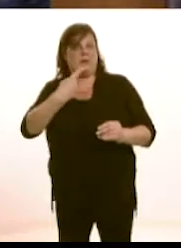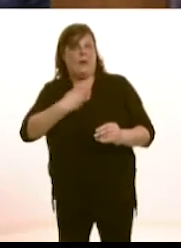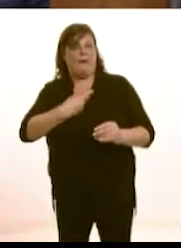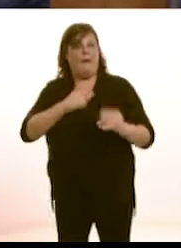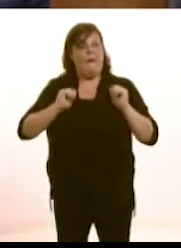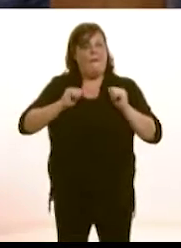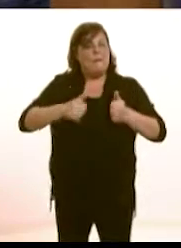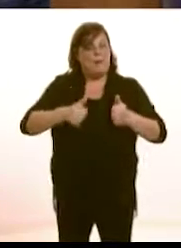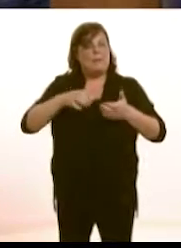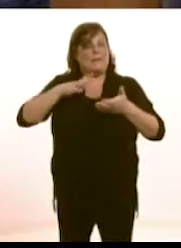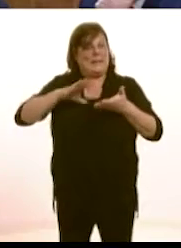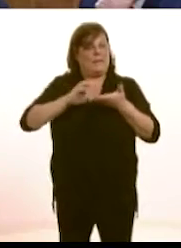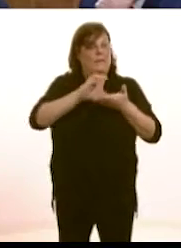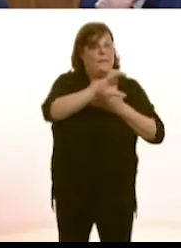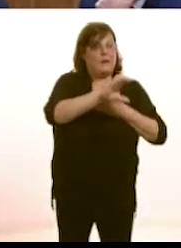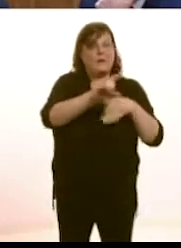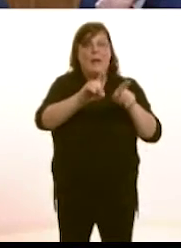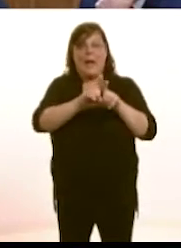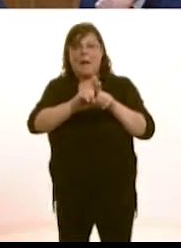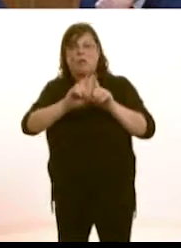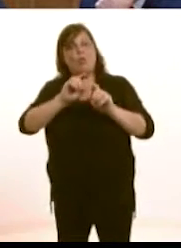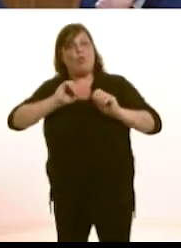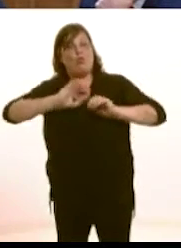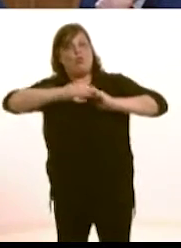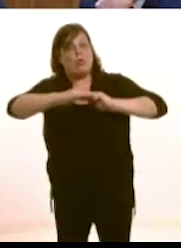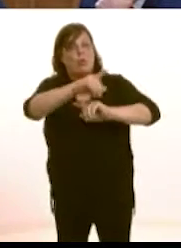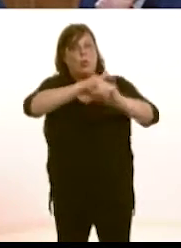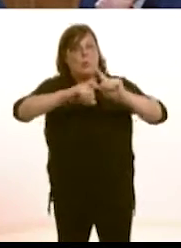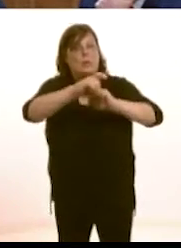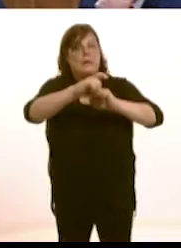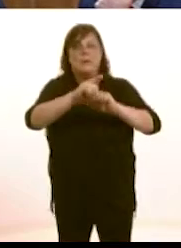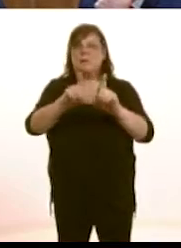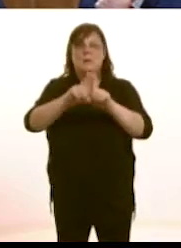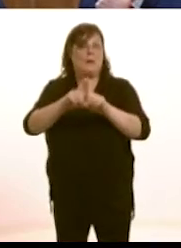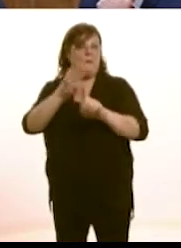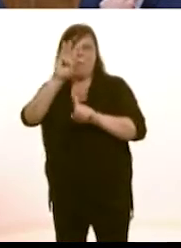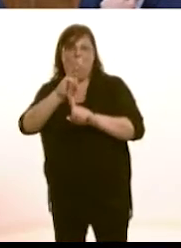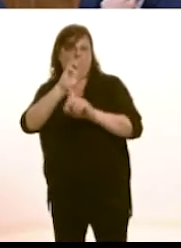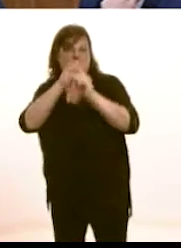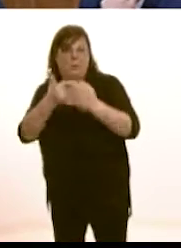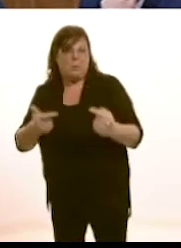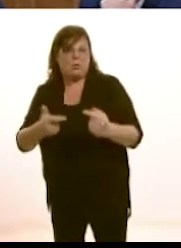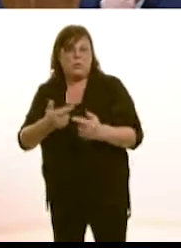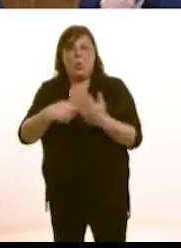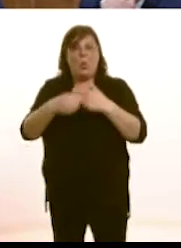to rural communities and to the Welsh language, for example. Beyond 2020, we have no certainty at all whether thereíll be a brass farthing available to